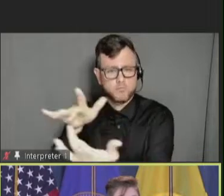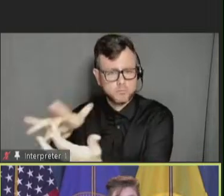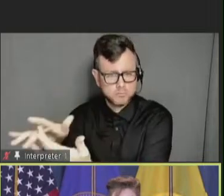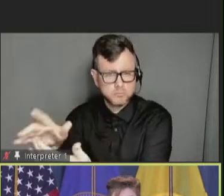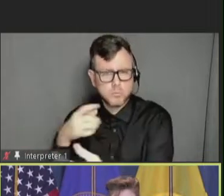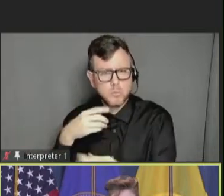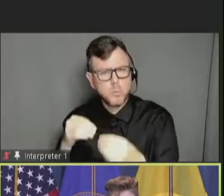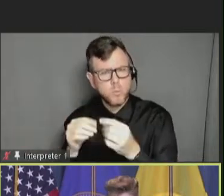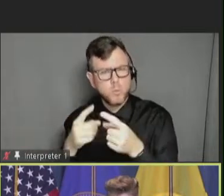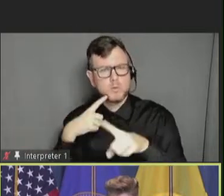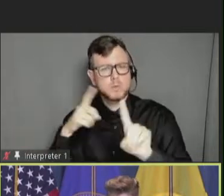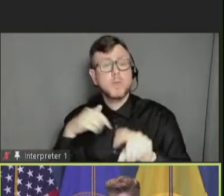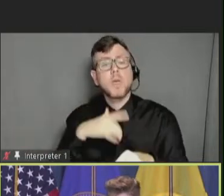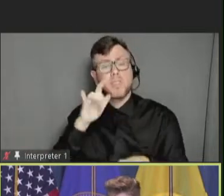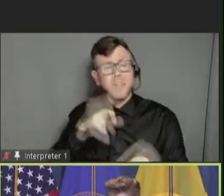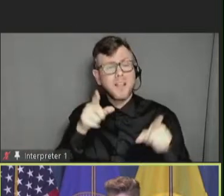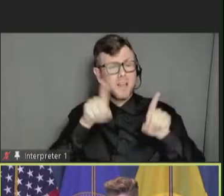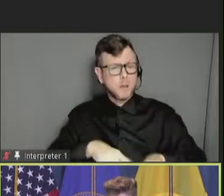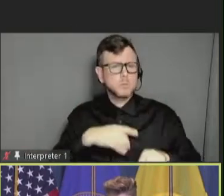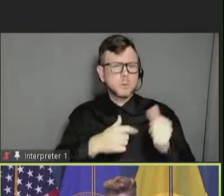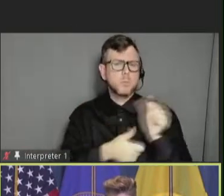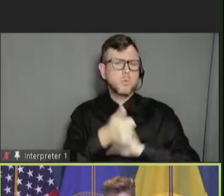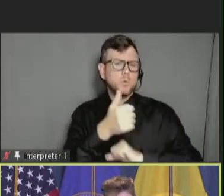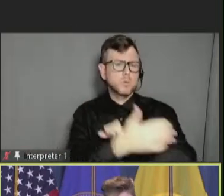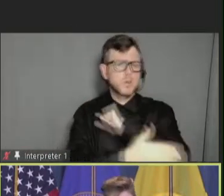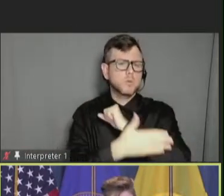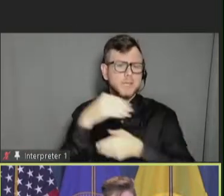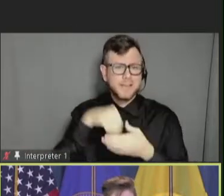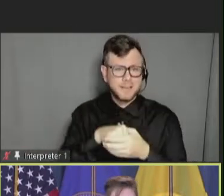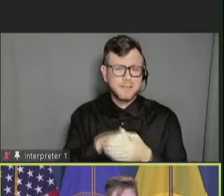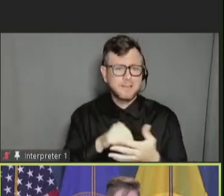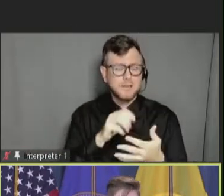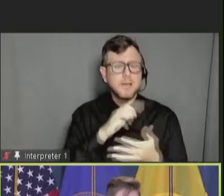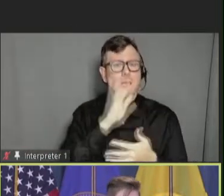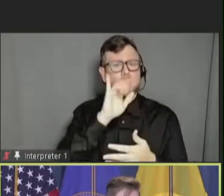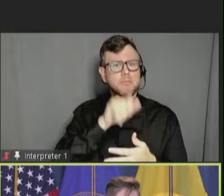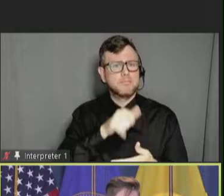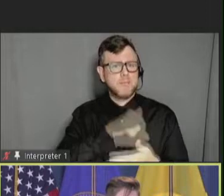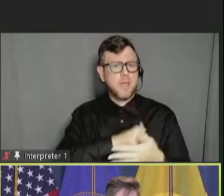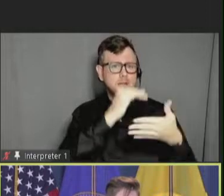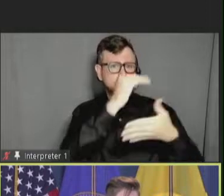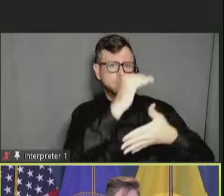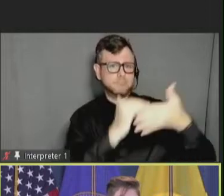most of the countries that are included in the index. So, we know that there is really more work